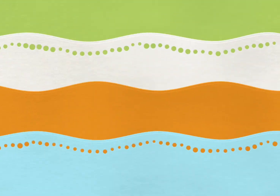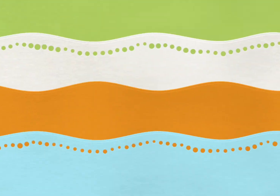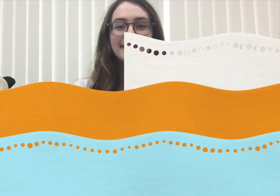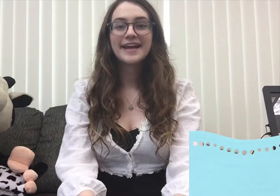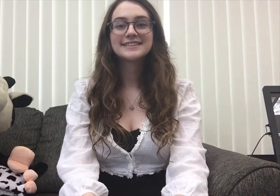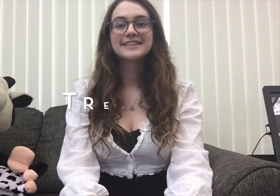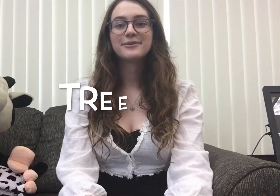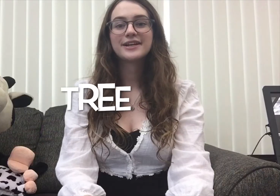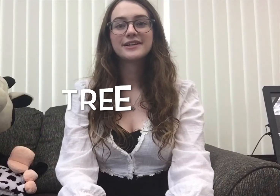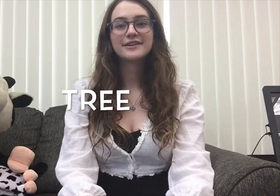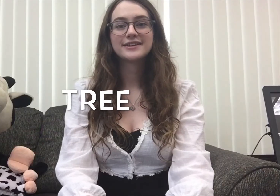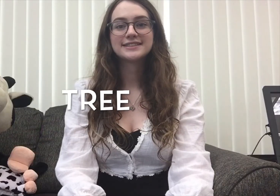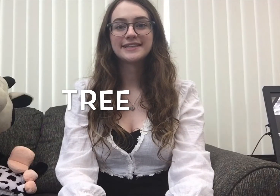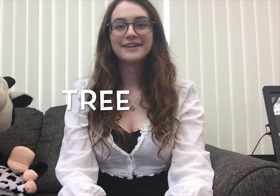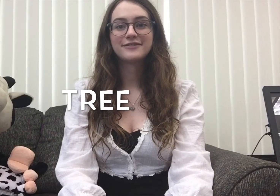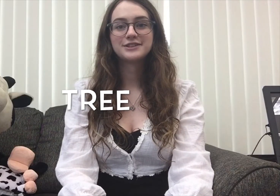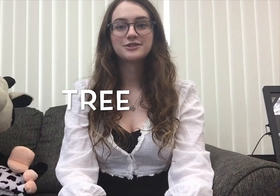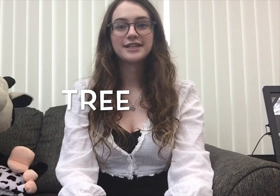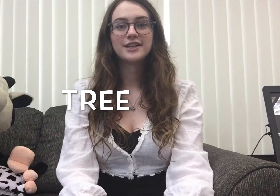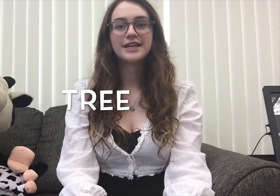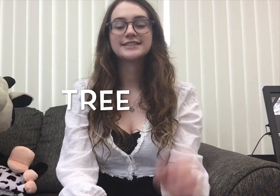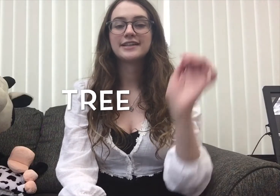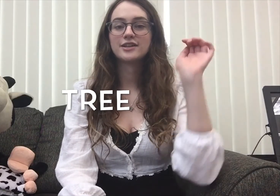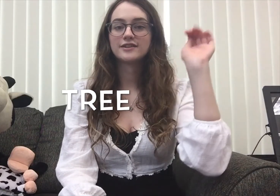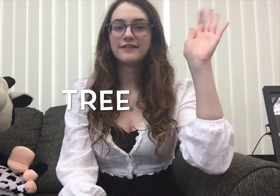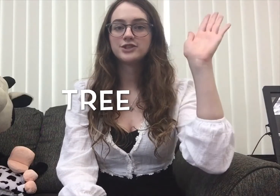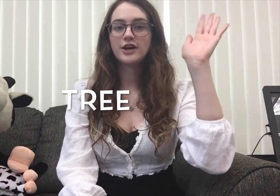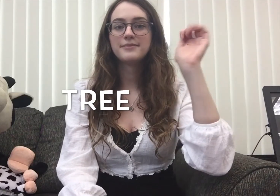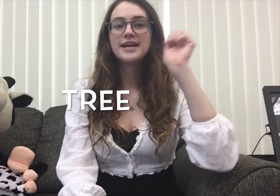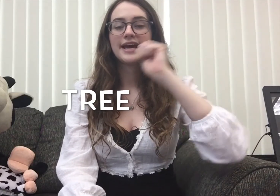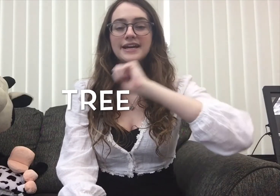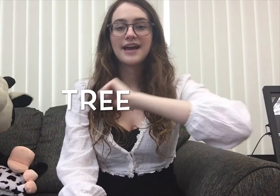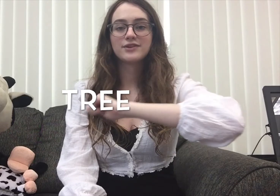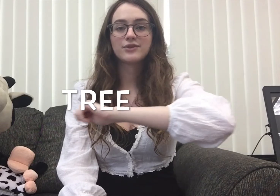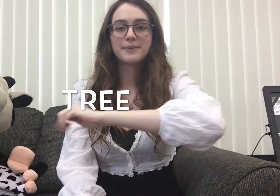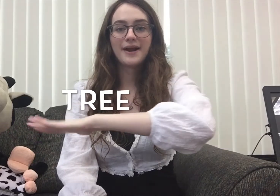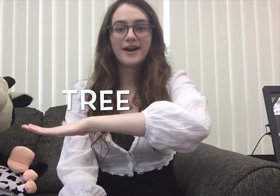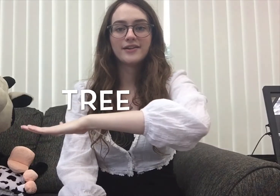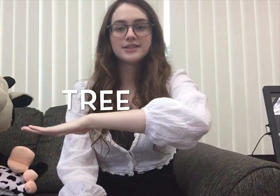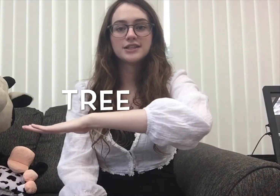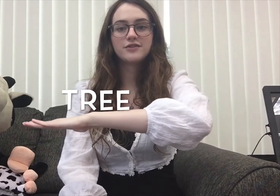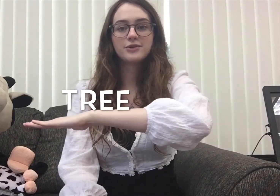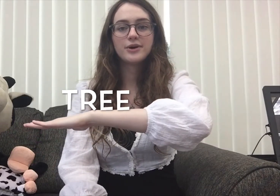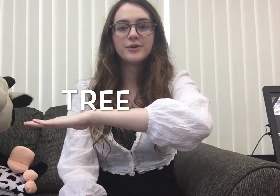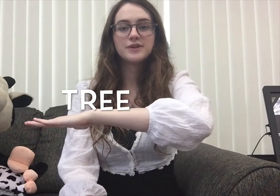Lastly we're gonna learn the sign for tree. You're gonna take your left arm and have it run parallel to the floor,